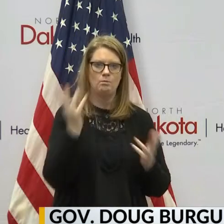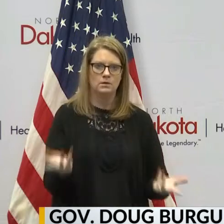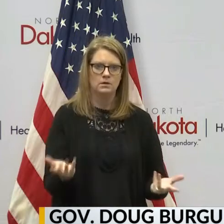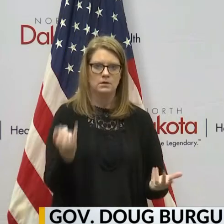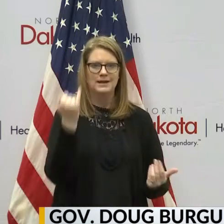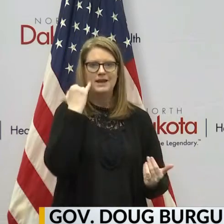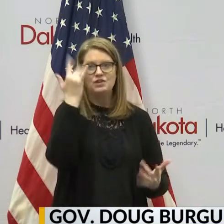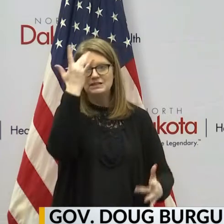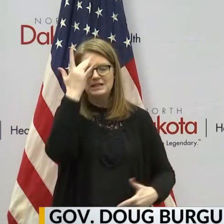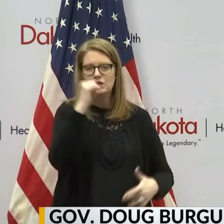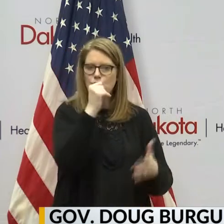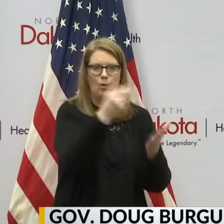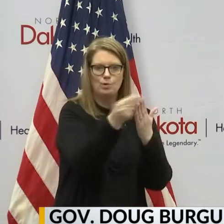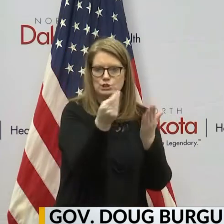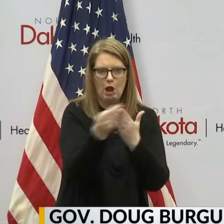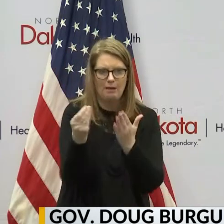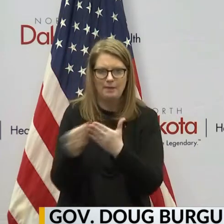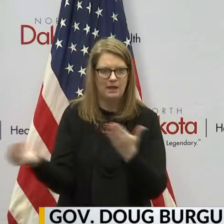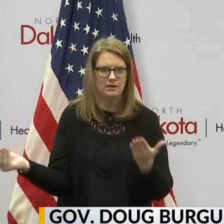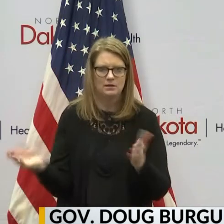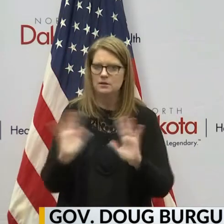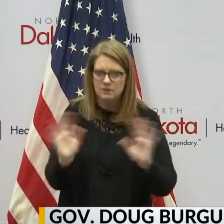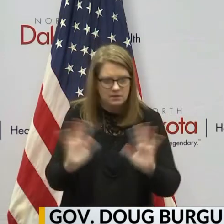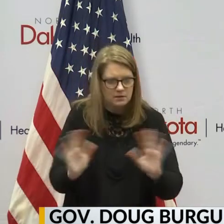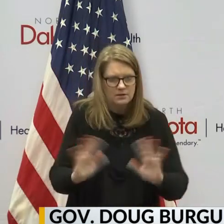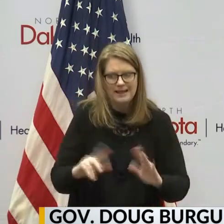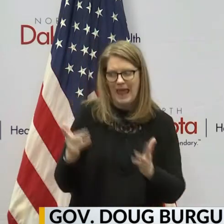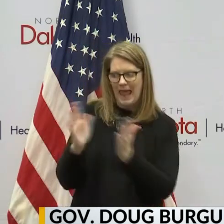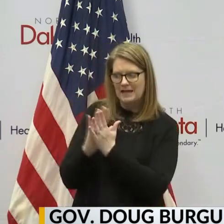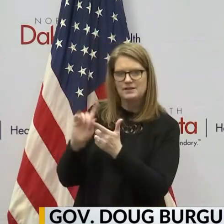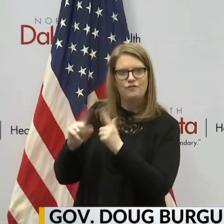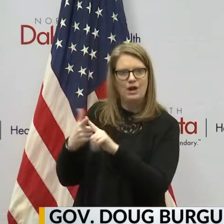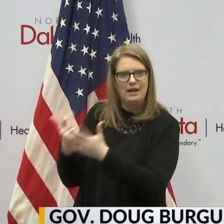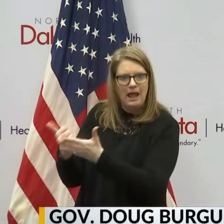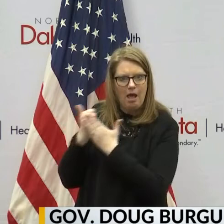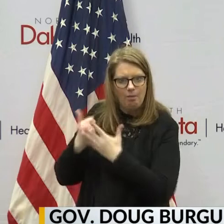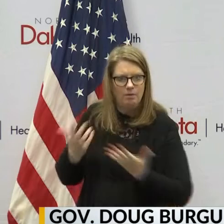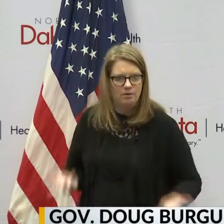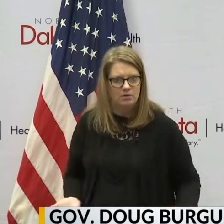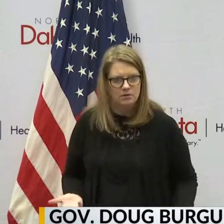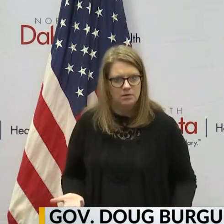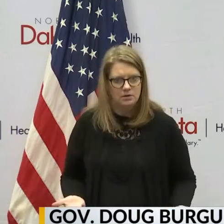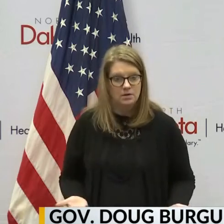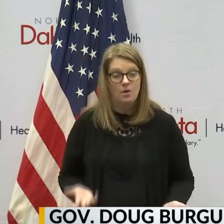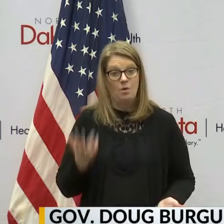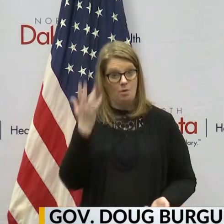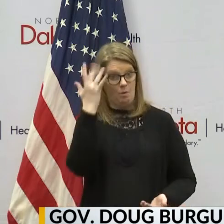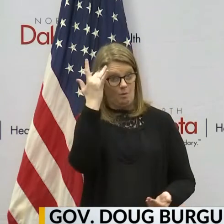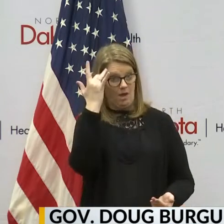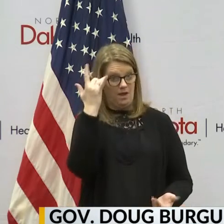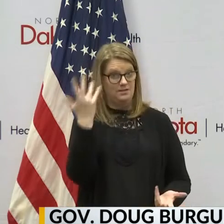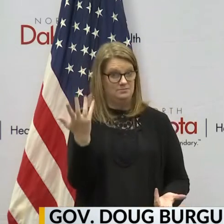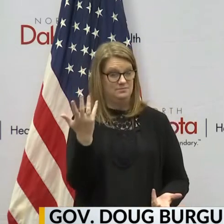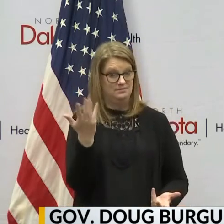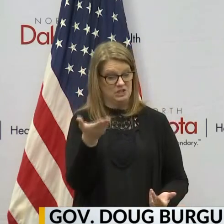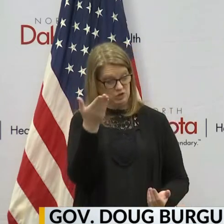WORK AND IF YOU ARE SICK, DON'T GO TO WORK BUT DON'T GO TO ANY GATHERINGS IF YOU ARE SICK. IF YOU ARE SICK, DON'T EVEN GO SHOPPING.